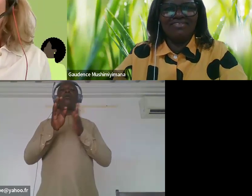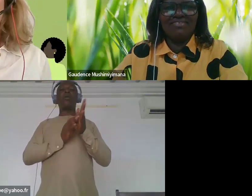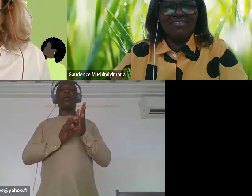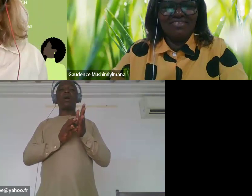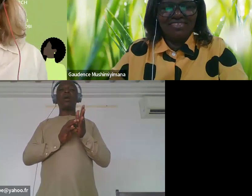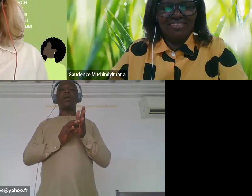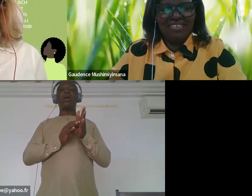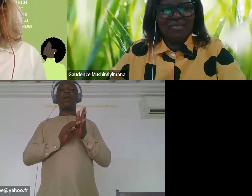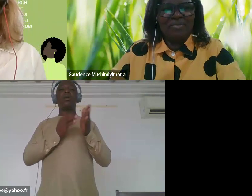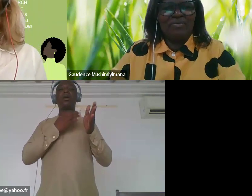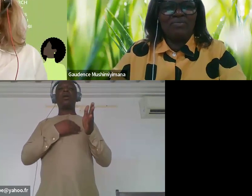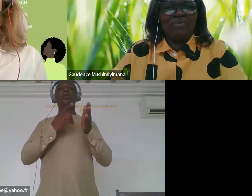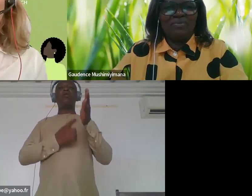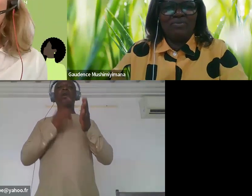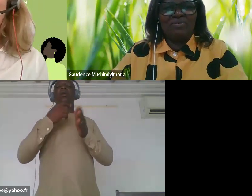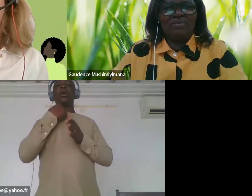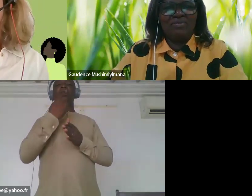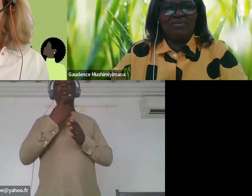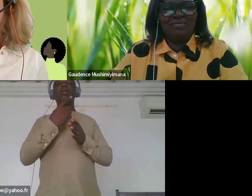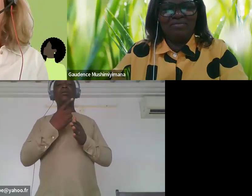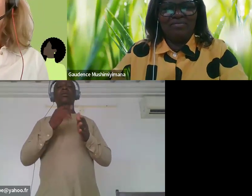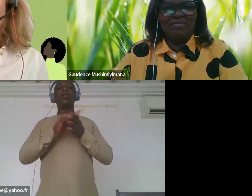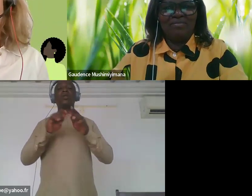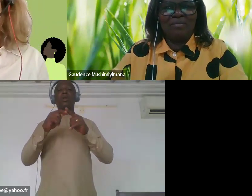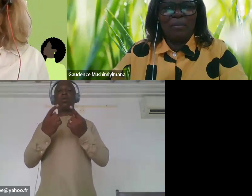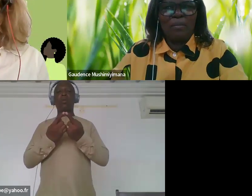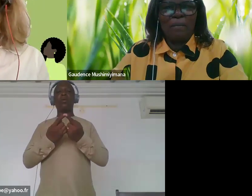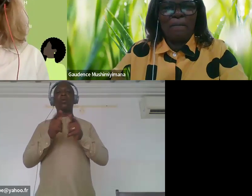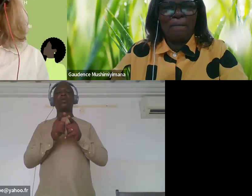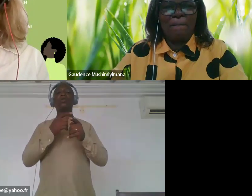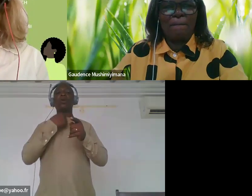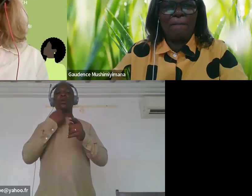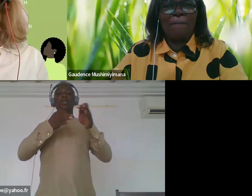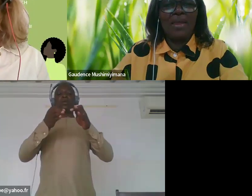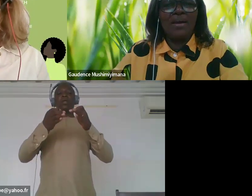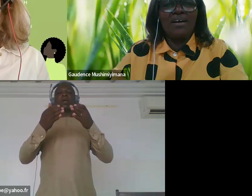fois que tu l'auras dit cher godance pourras-tu s'il te plaît nous expliquer